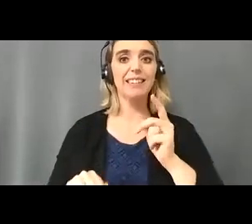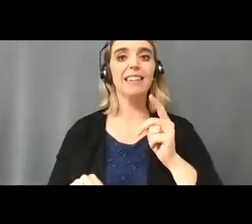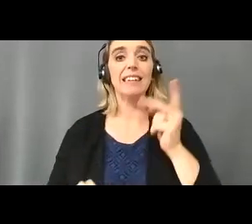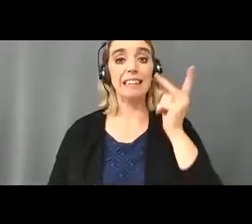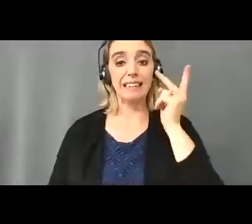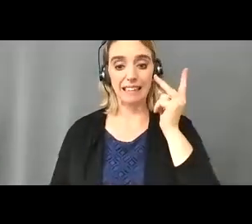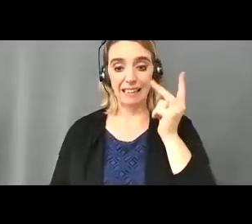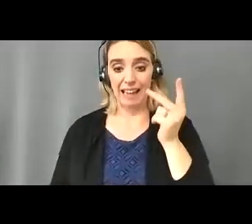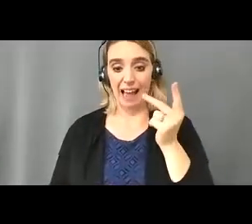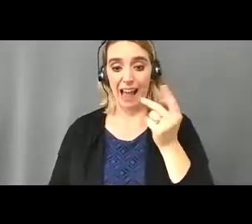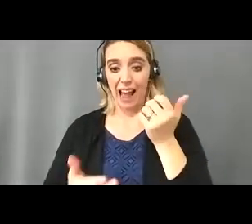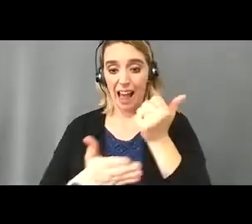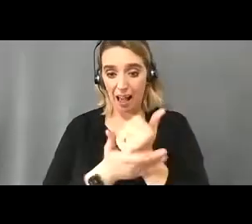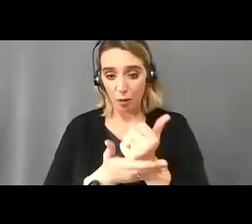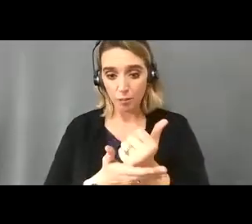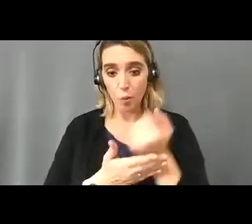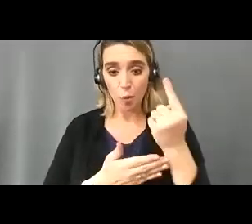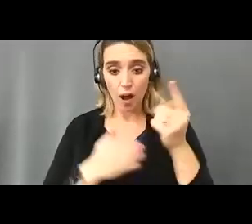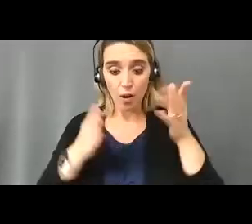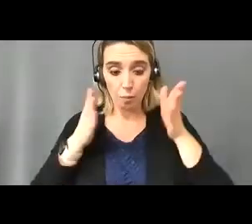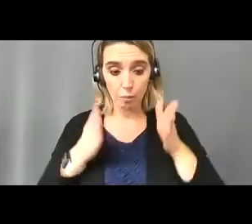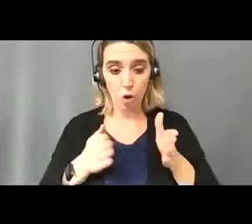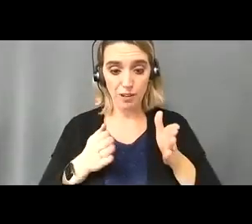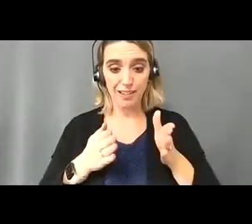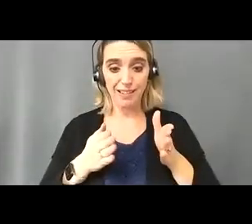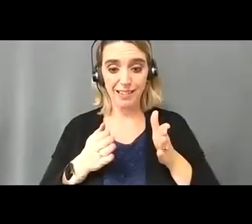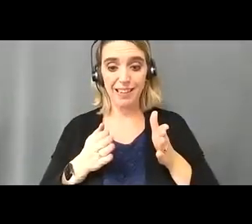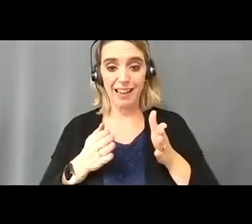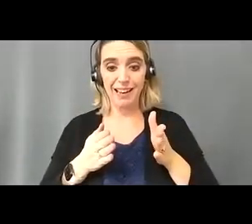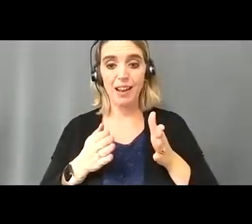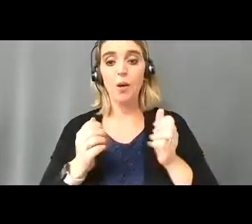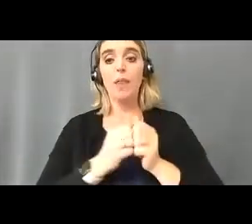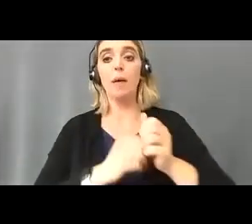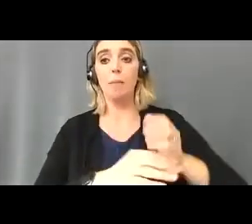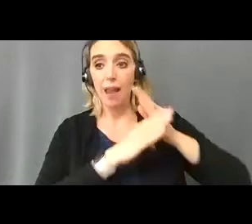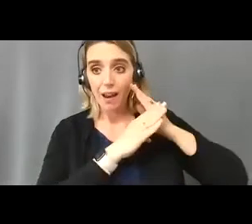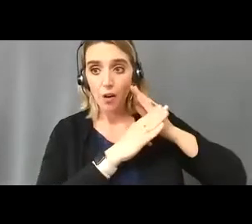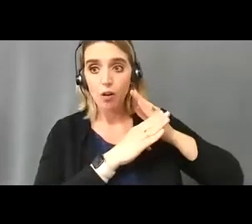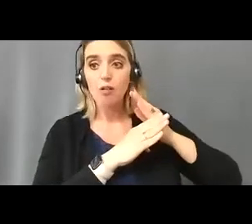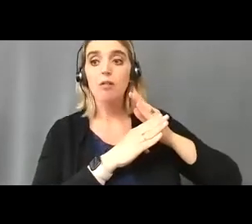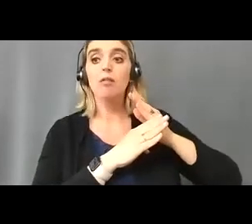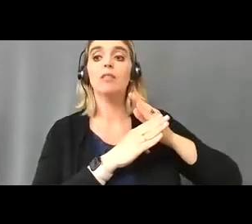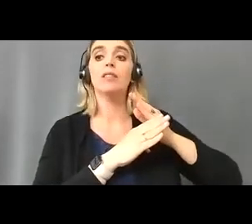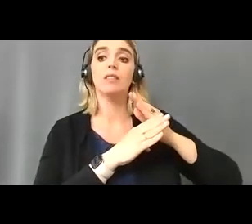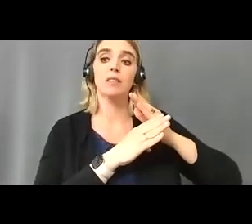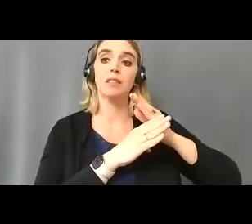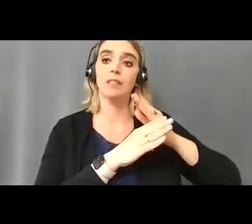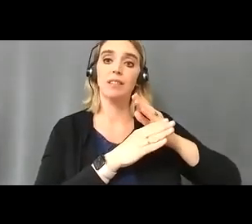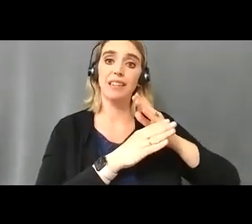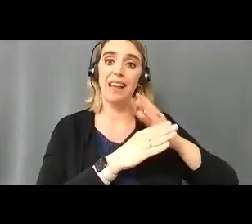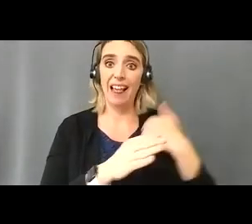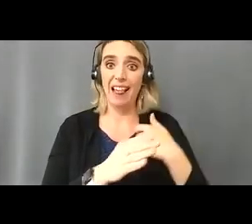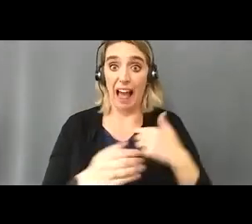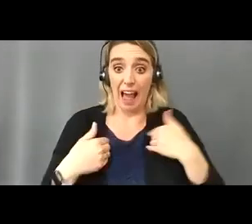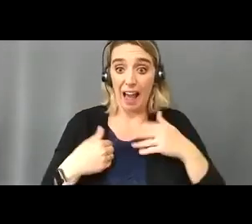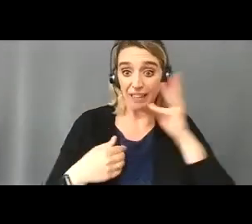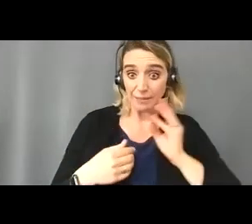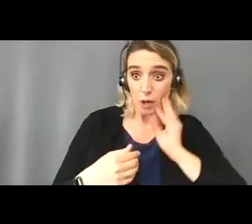some of the steps and the barriers and the hurdles that I had to go through to get where I am. And that's really what navigation is all about.